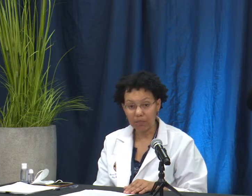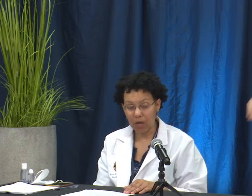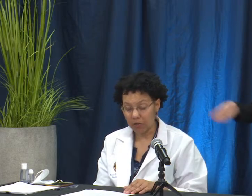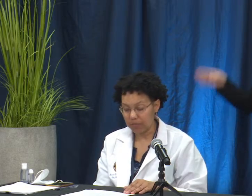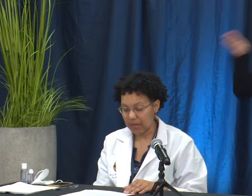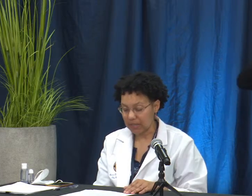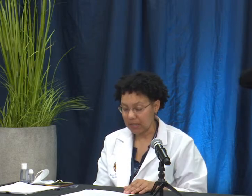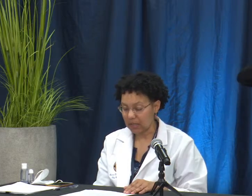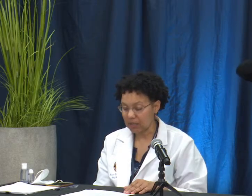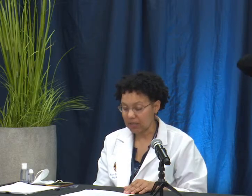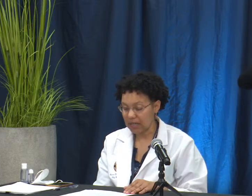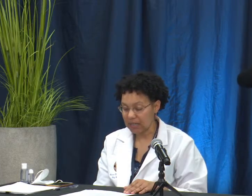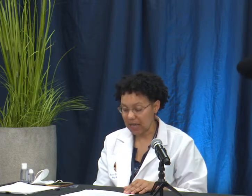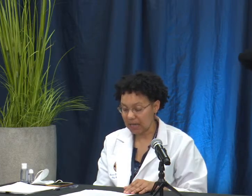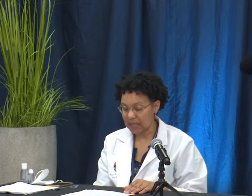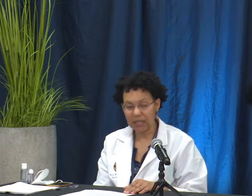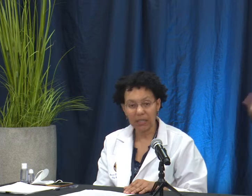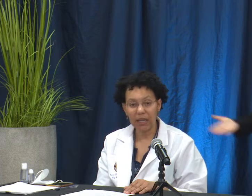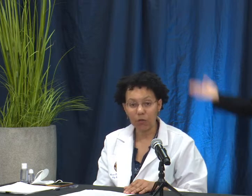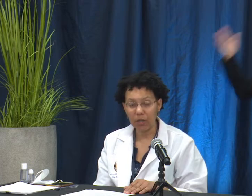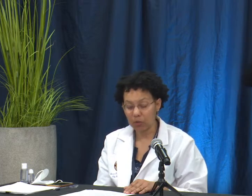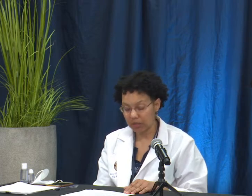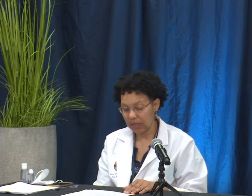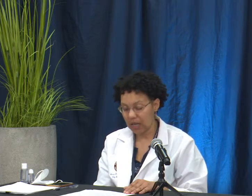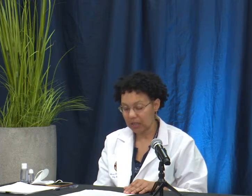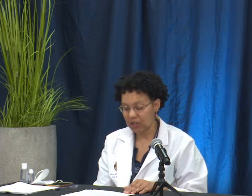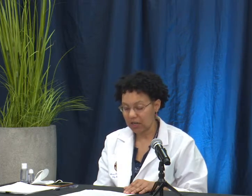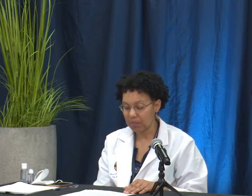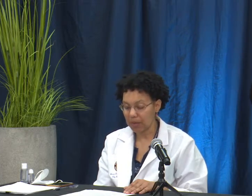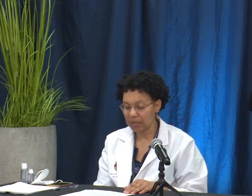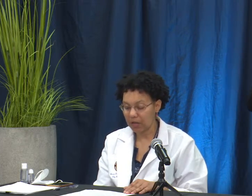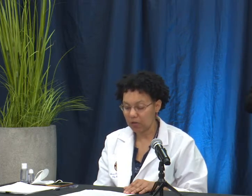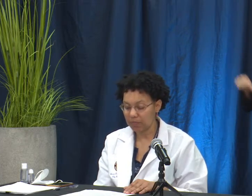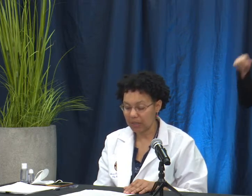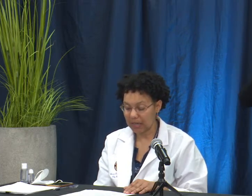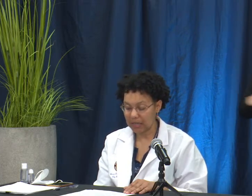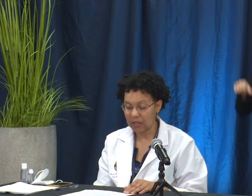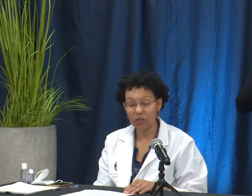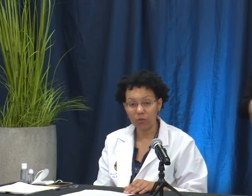modern medicine, data science, incredible technology, and public health planning to